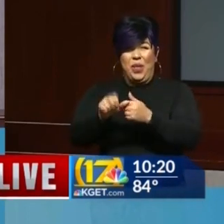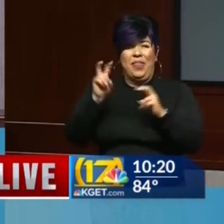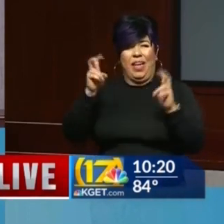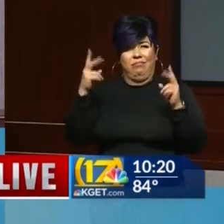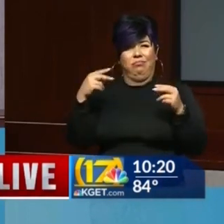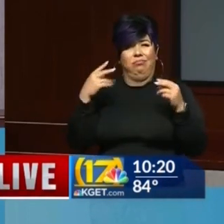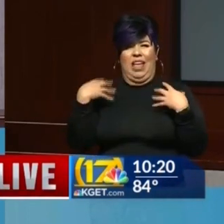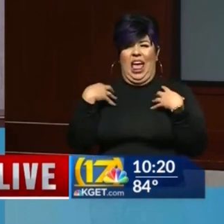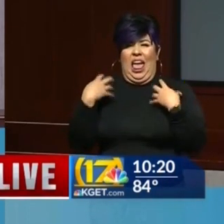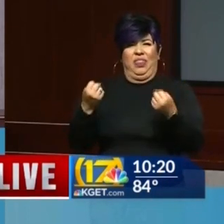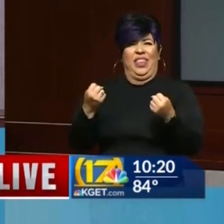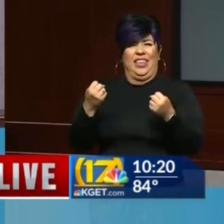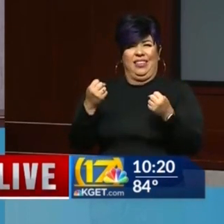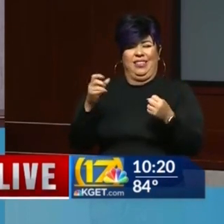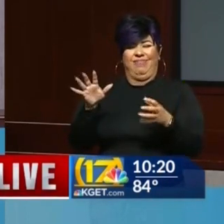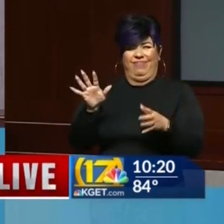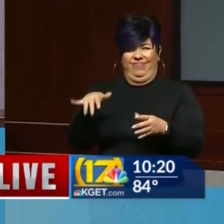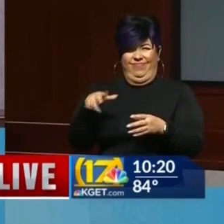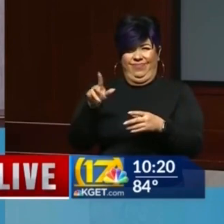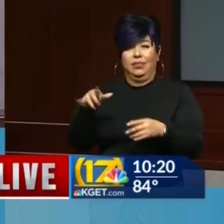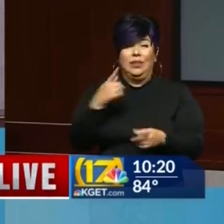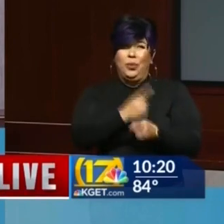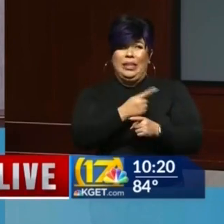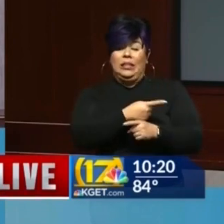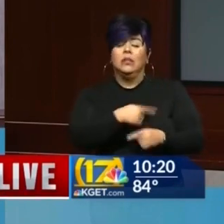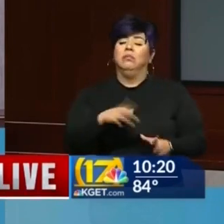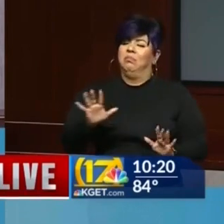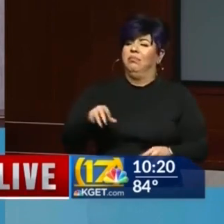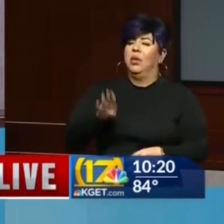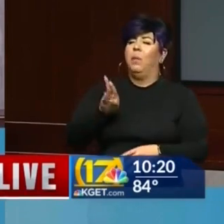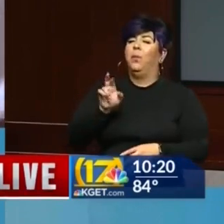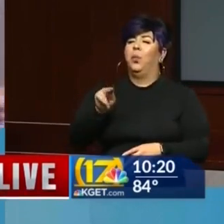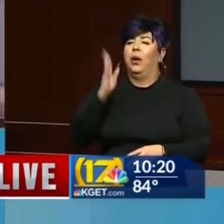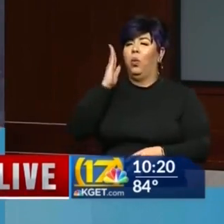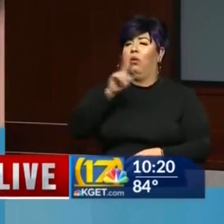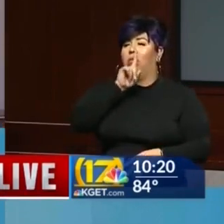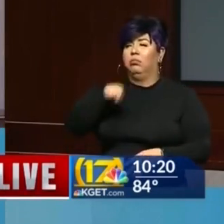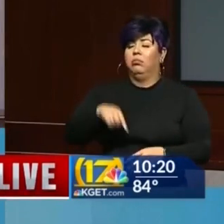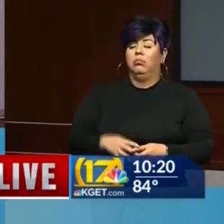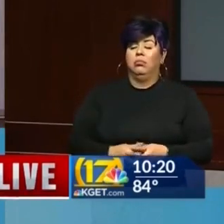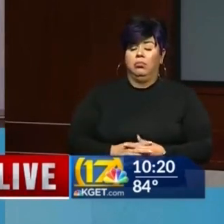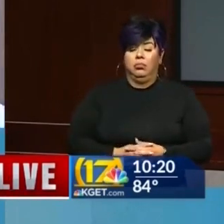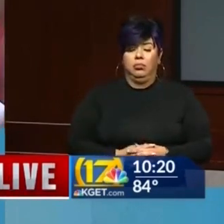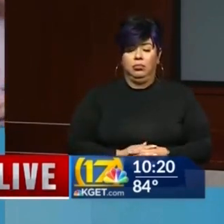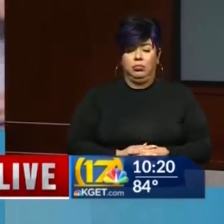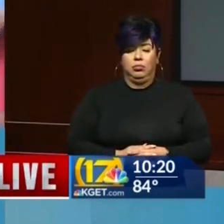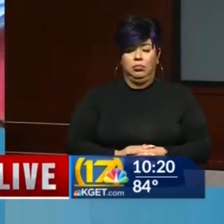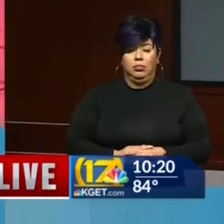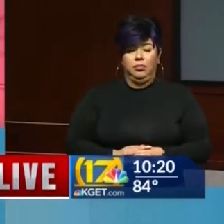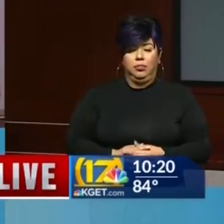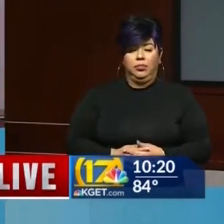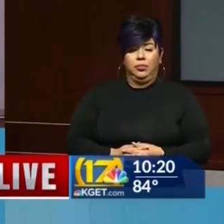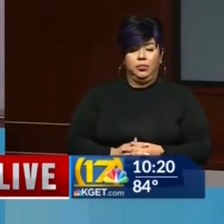I THINK THAT YOU HEARD YOU SEE HOW FRAGILE IS THAT LAST METRIC?